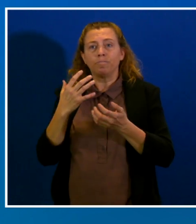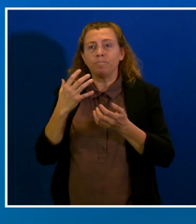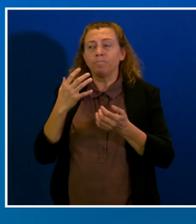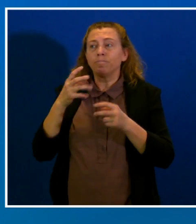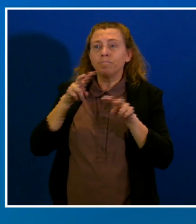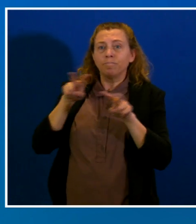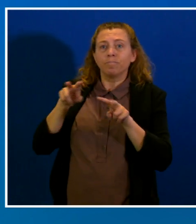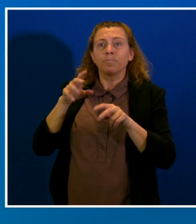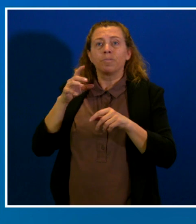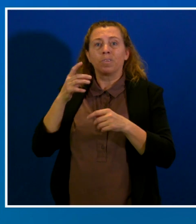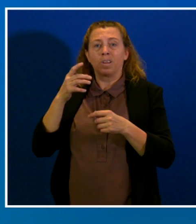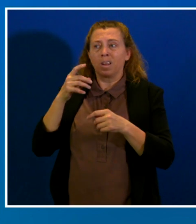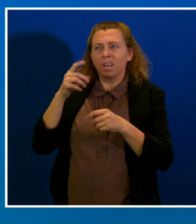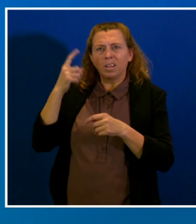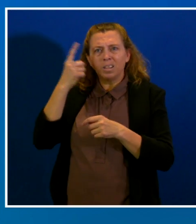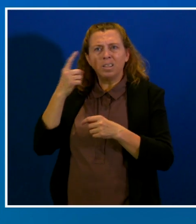an emotional roller coaster ride.